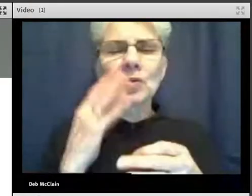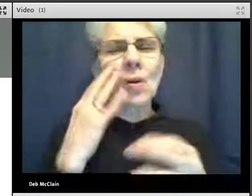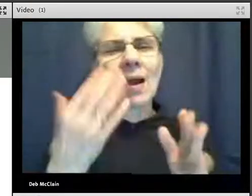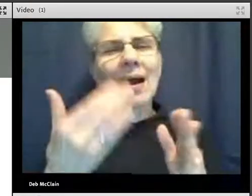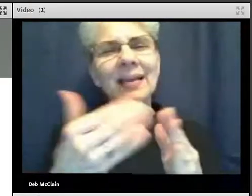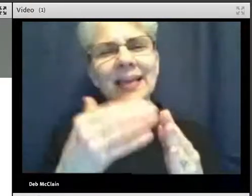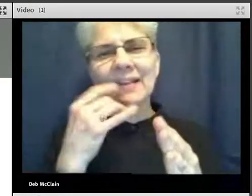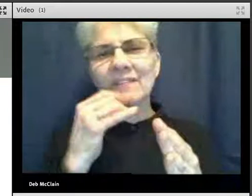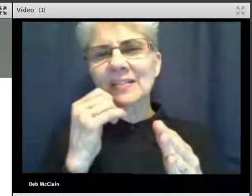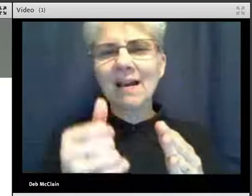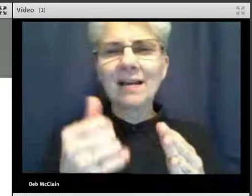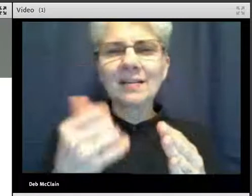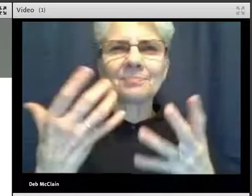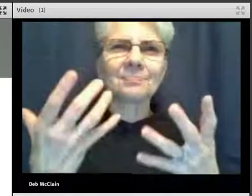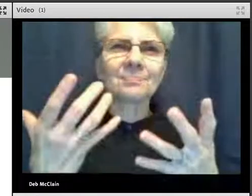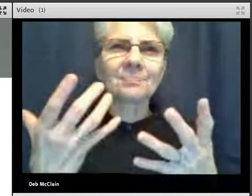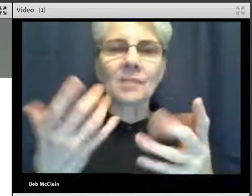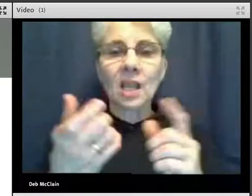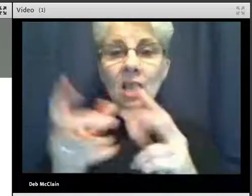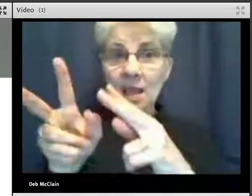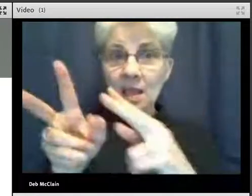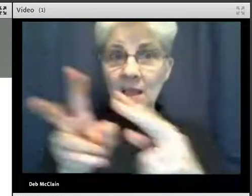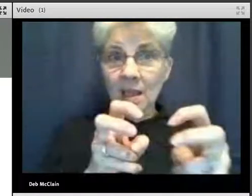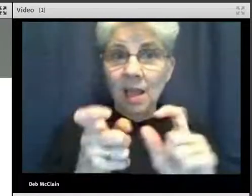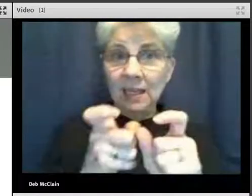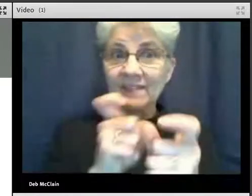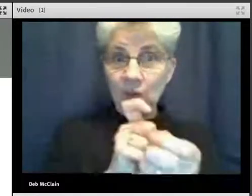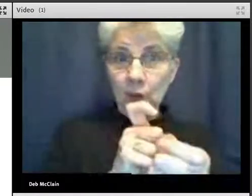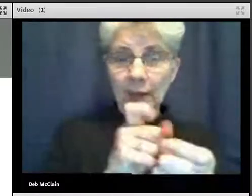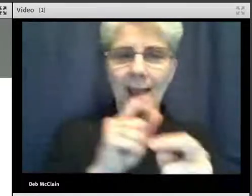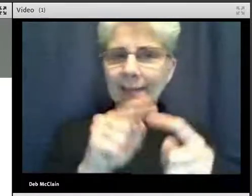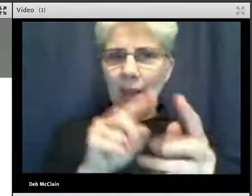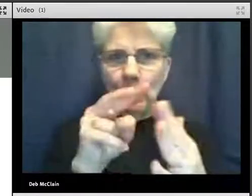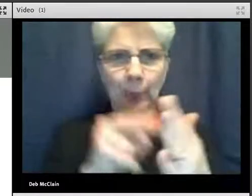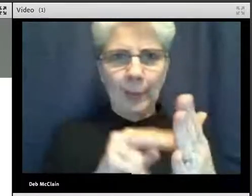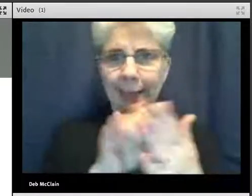You know, again, if it's not converting, I can't read that.